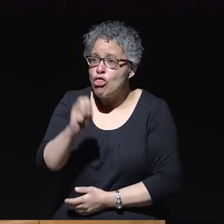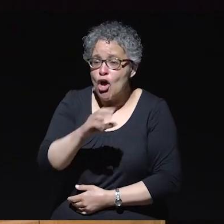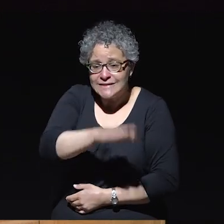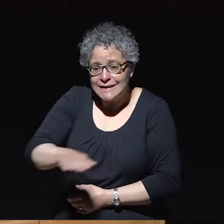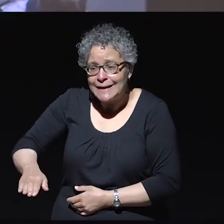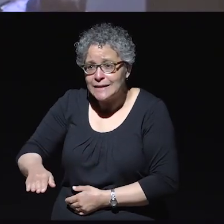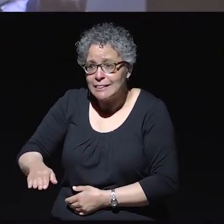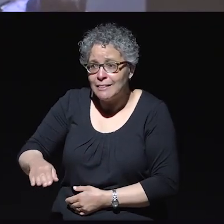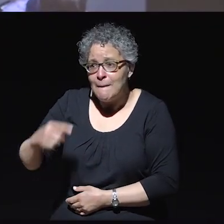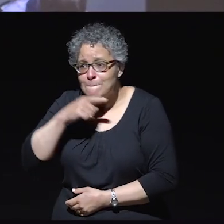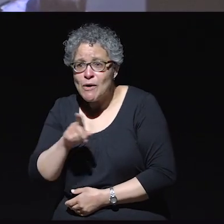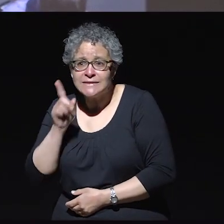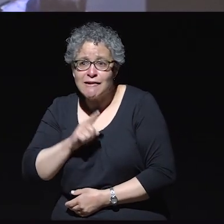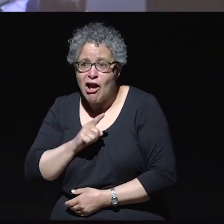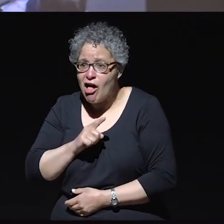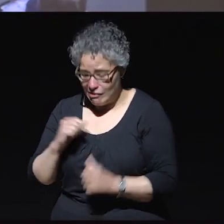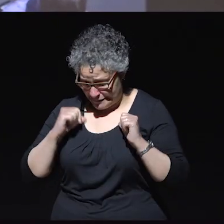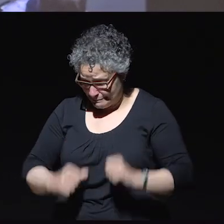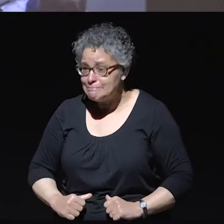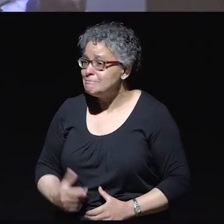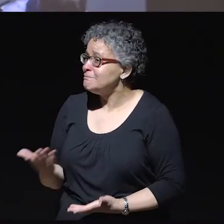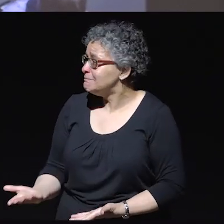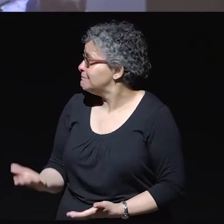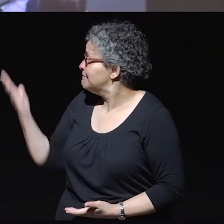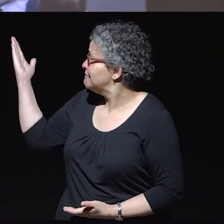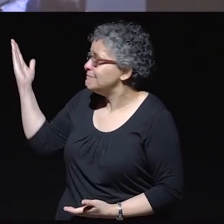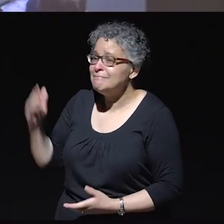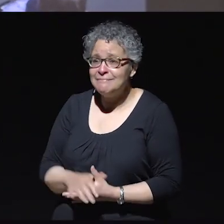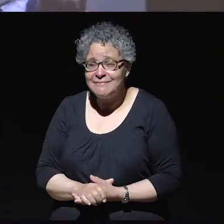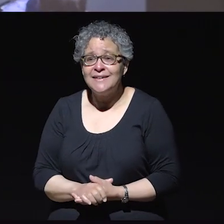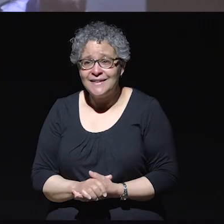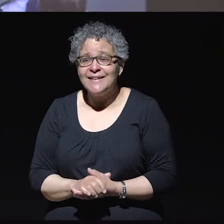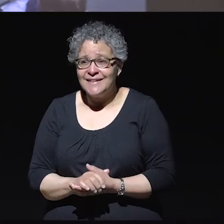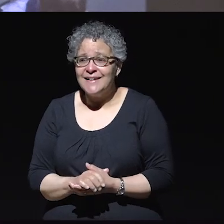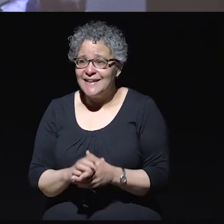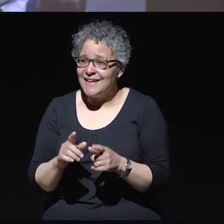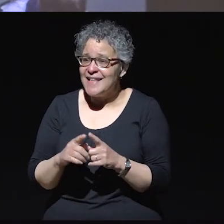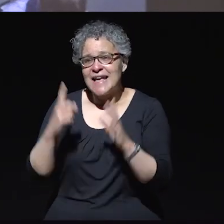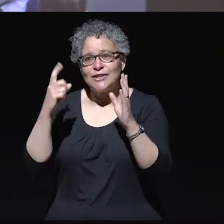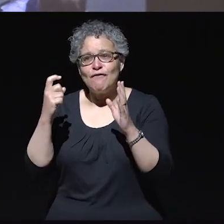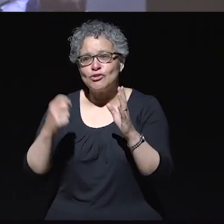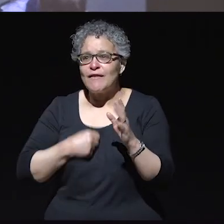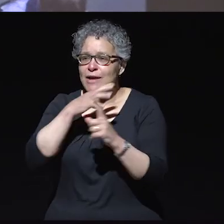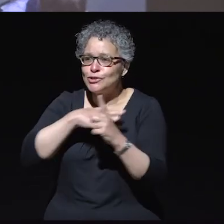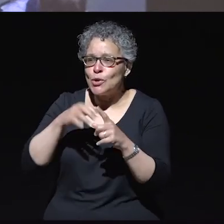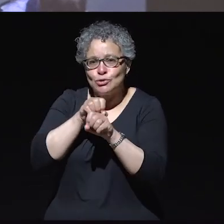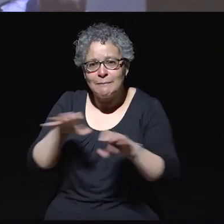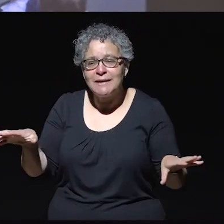who turned up for the press launch, which is a really sweet photograph that we actually have on our social media. And I think, you know, having